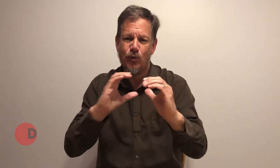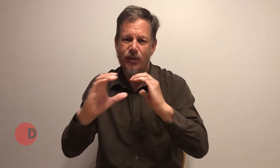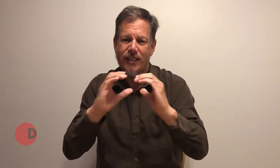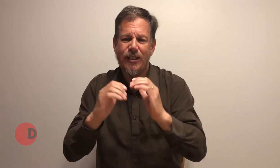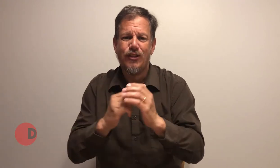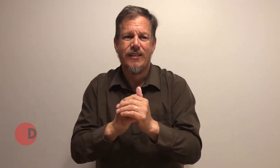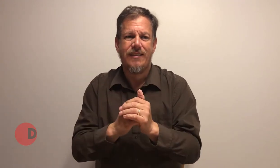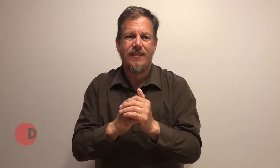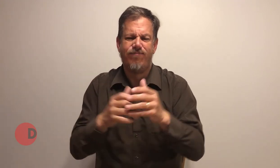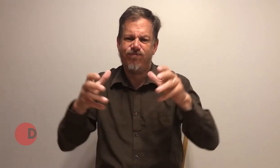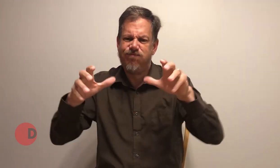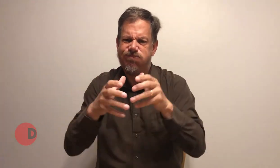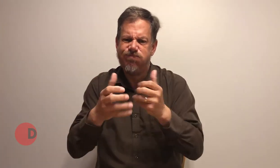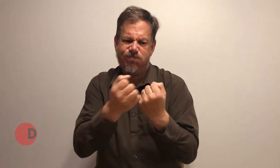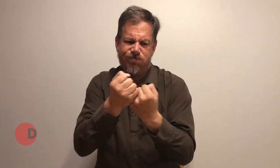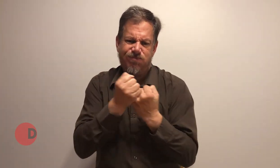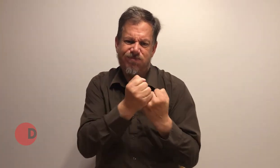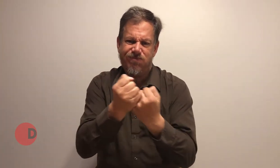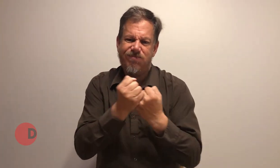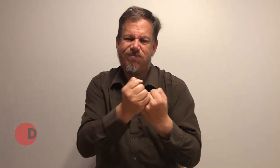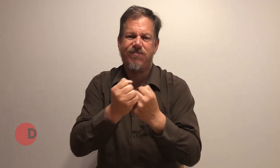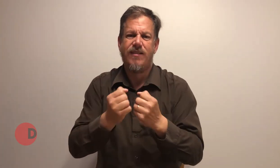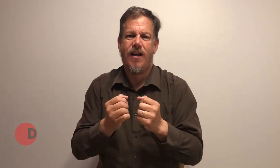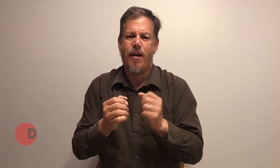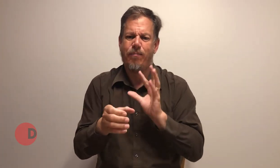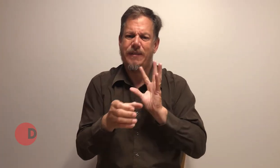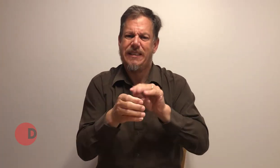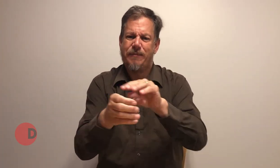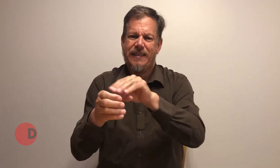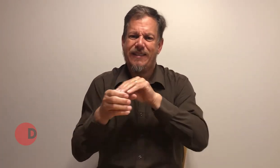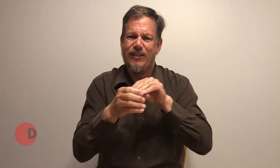gather and support each other to participate in different